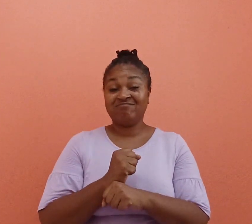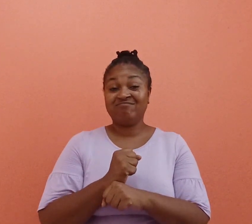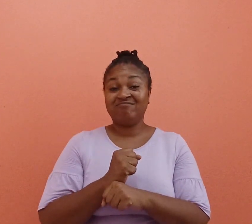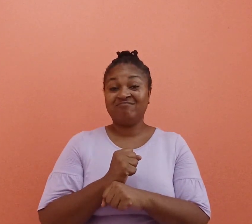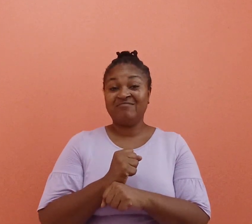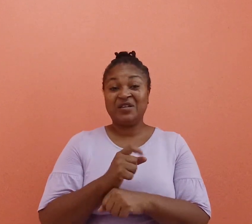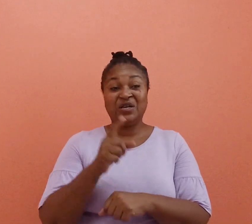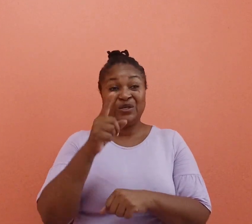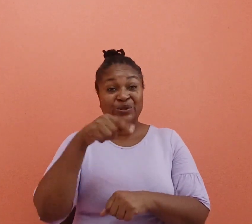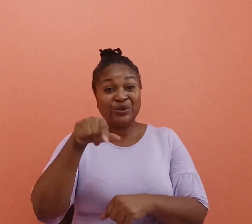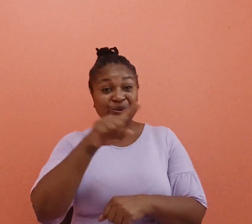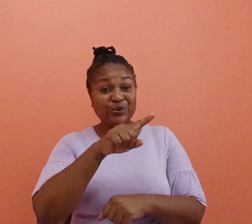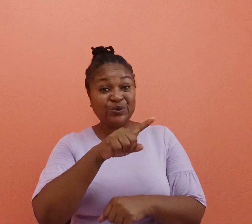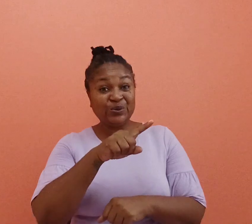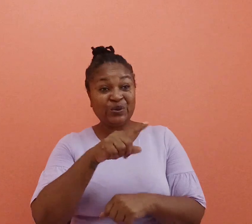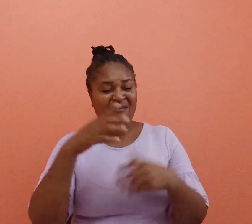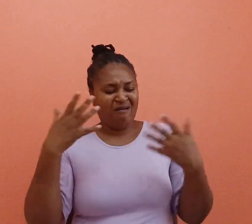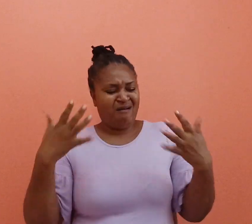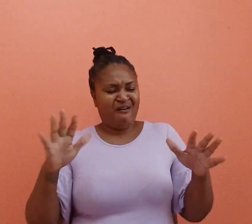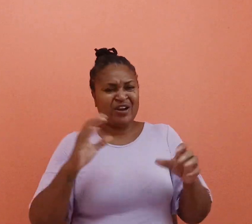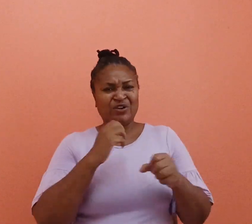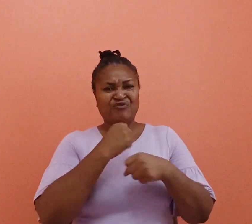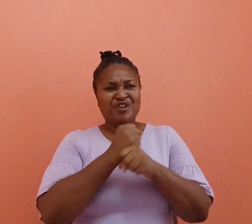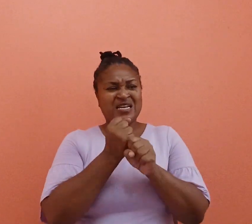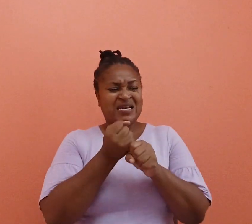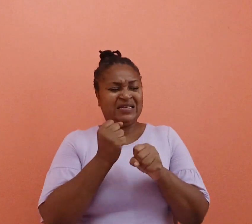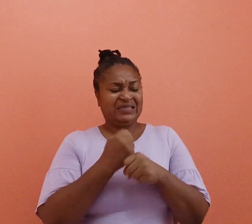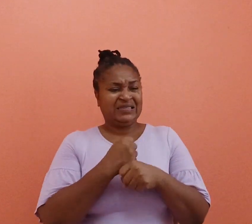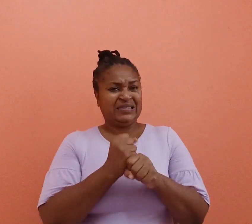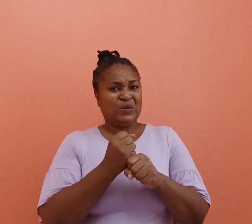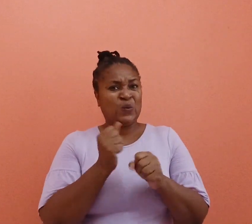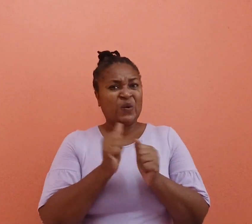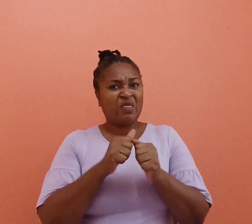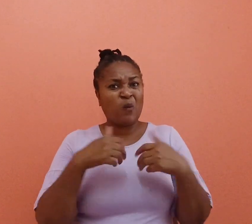You were created with purpose.